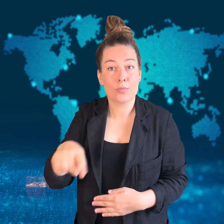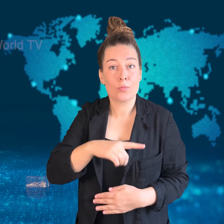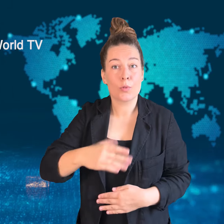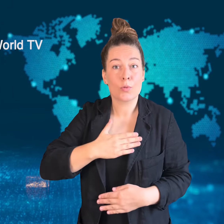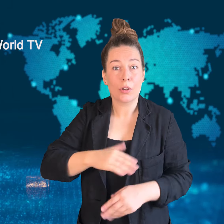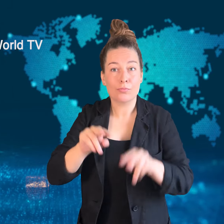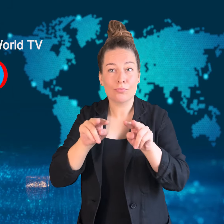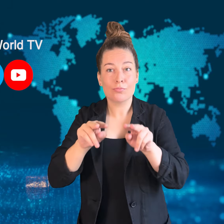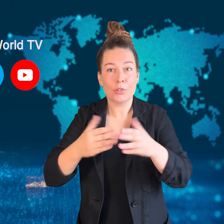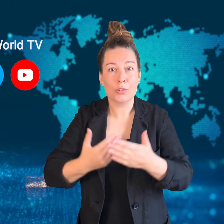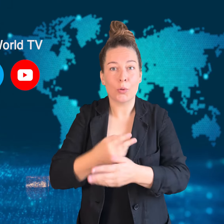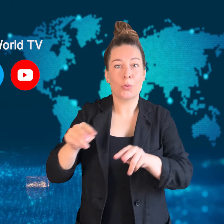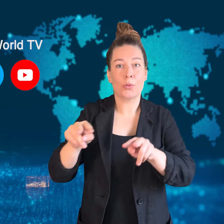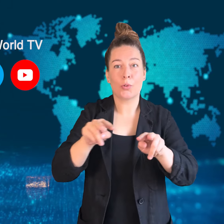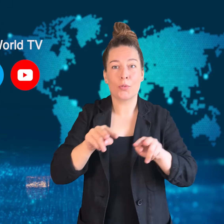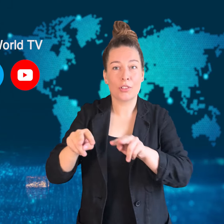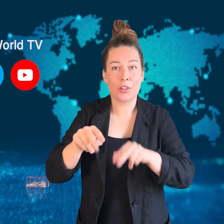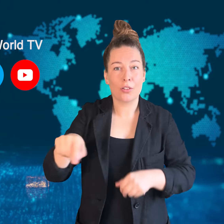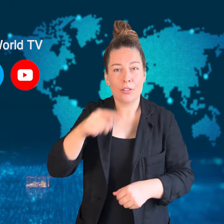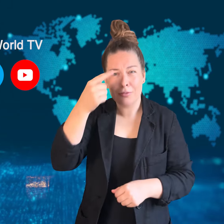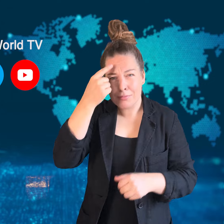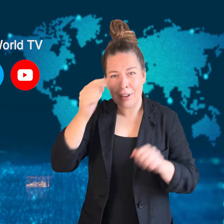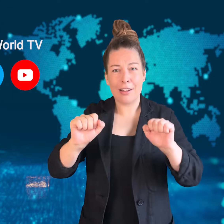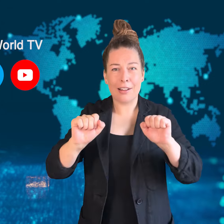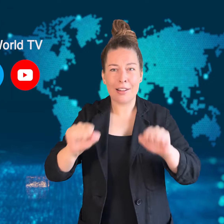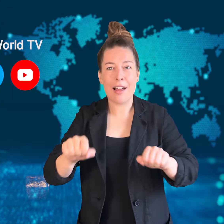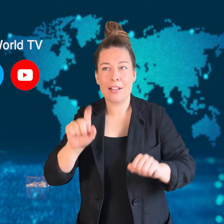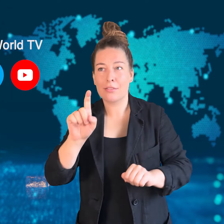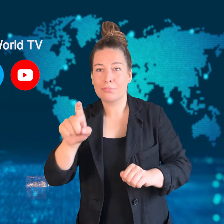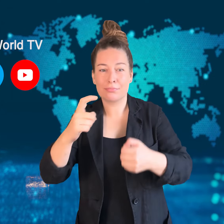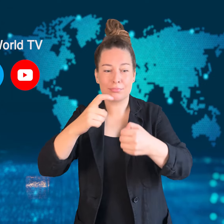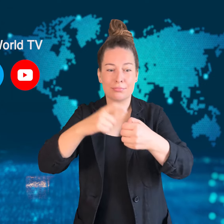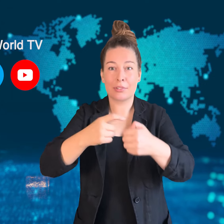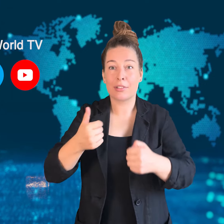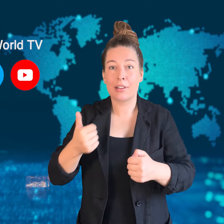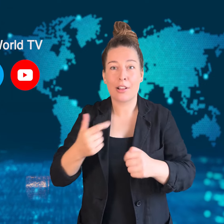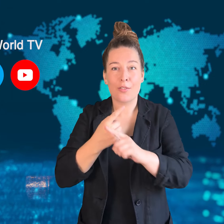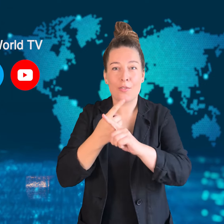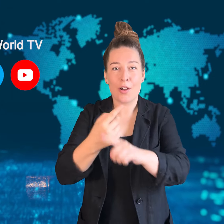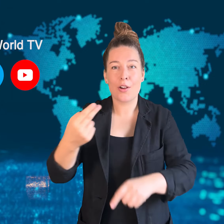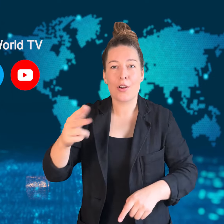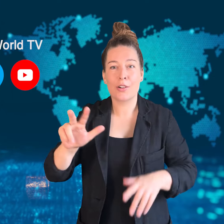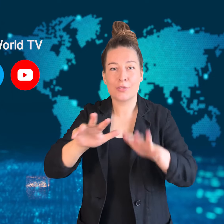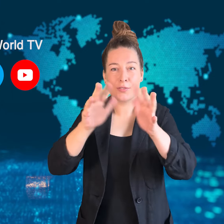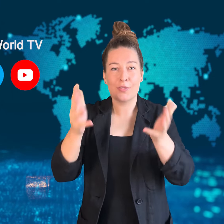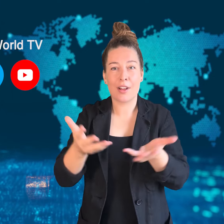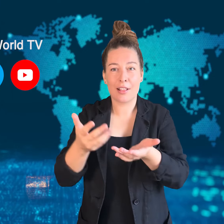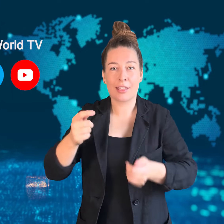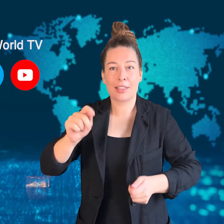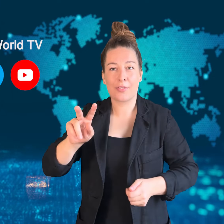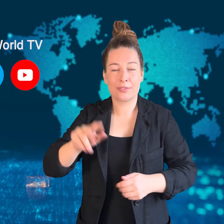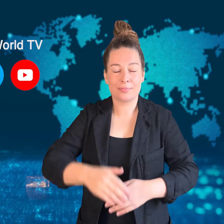Don't forget to subscribe, like, and follow H3 World TV to get new video updates!